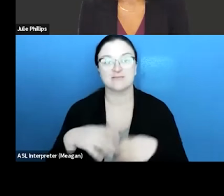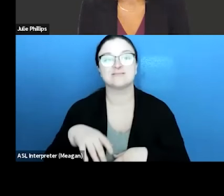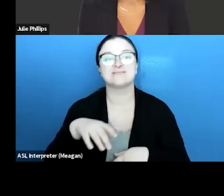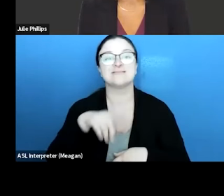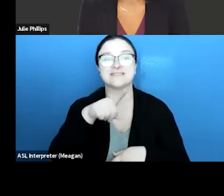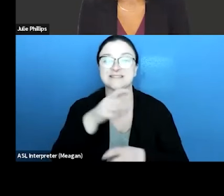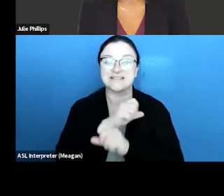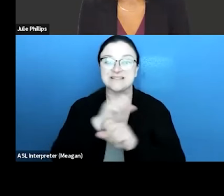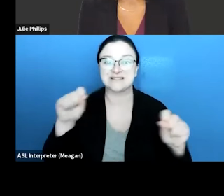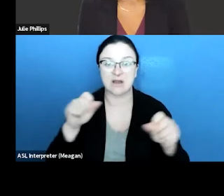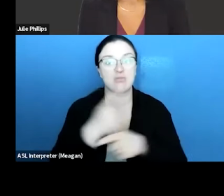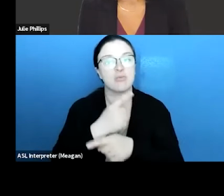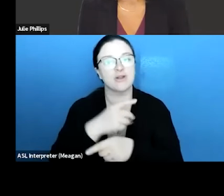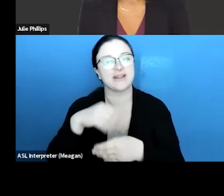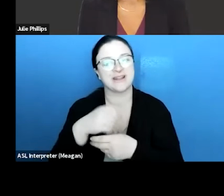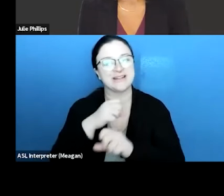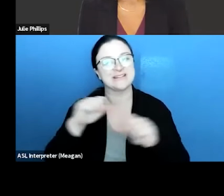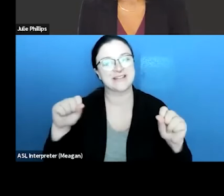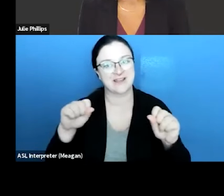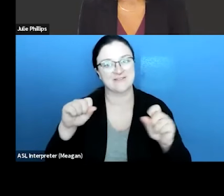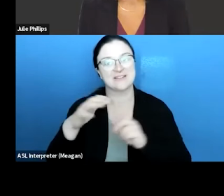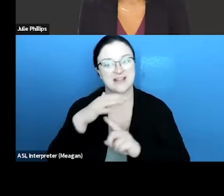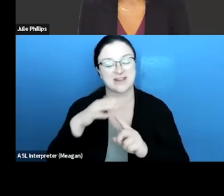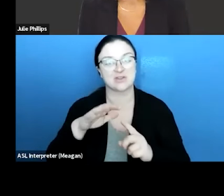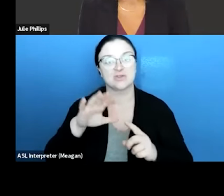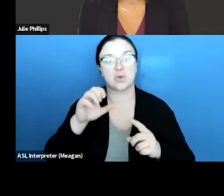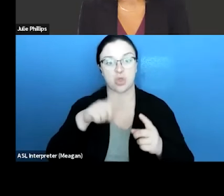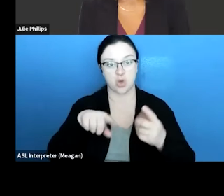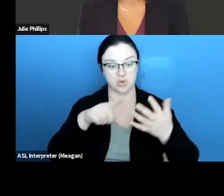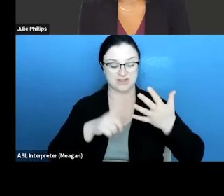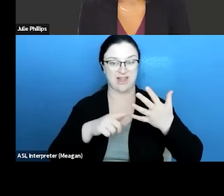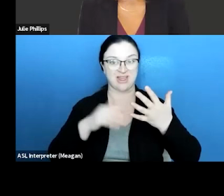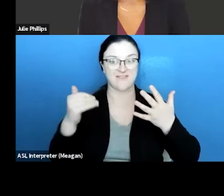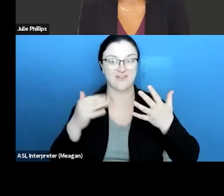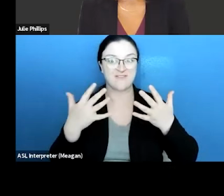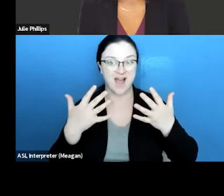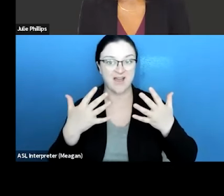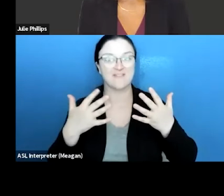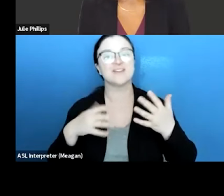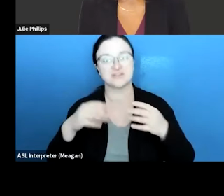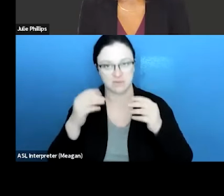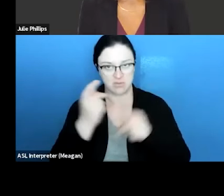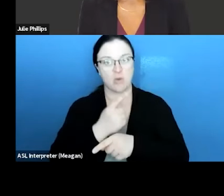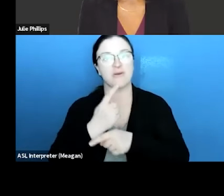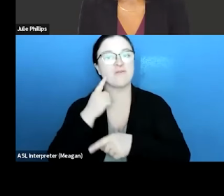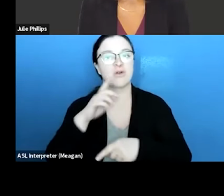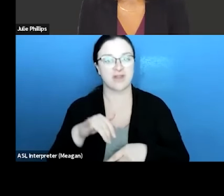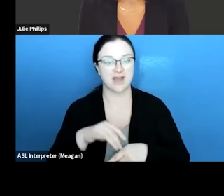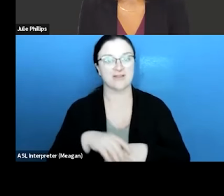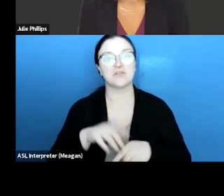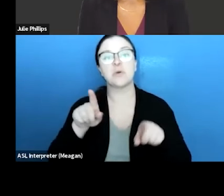So, those Level 5 assessments that I just talked about. They're appropriate when a person is able to participate